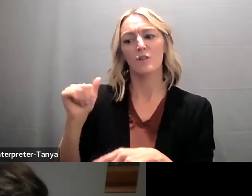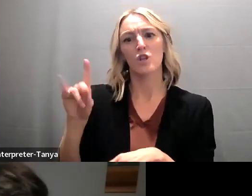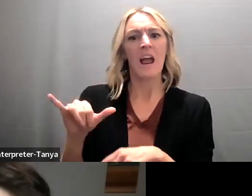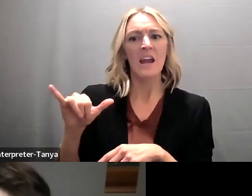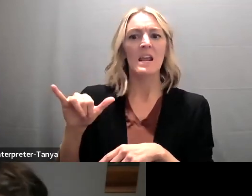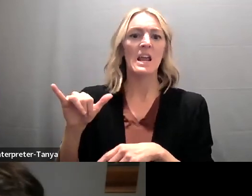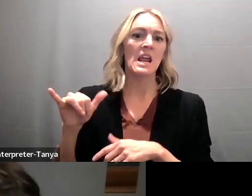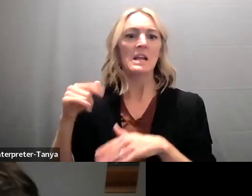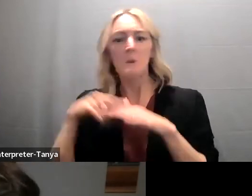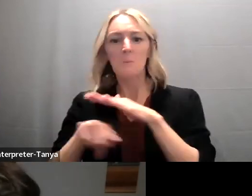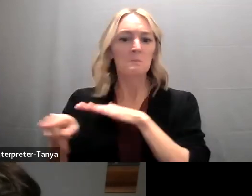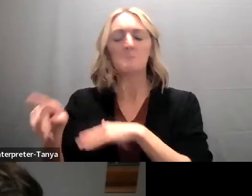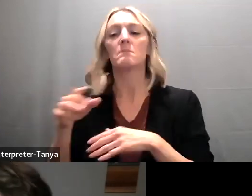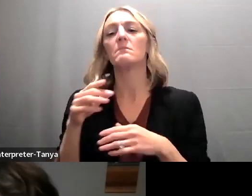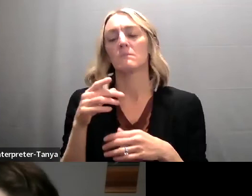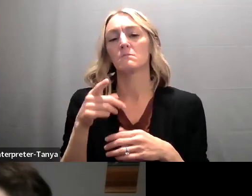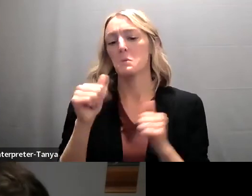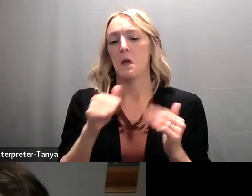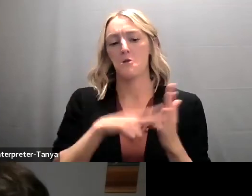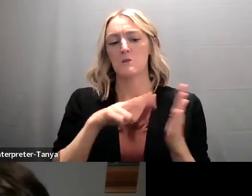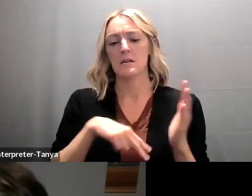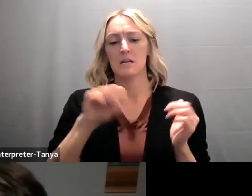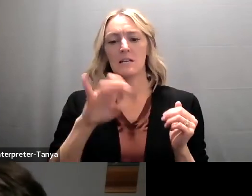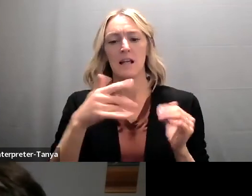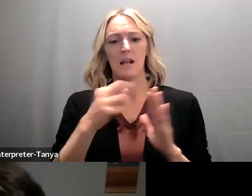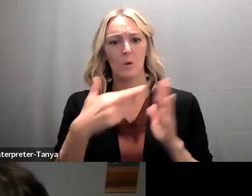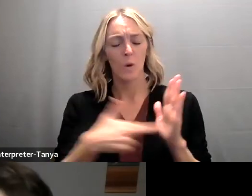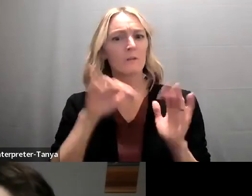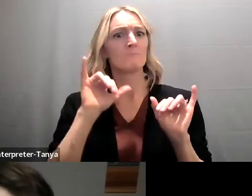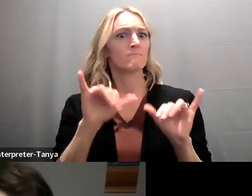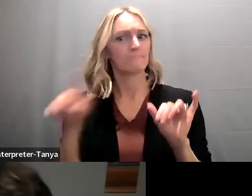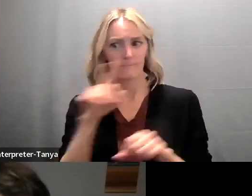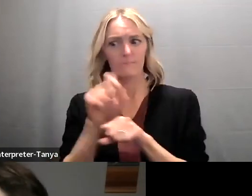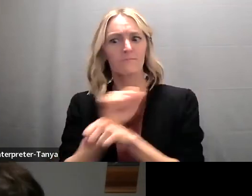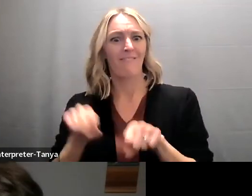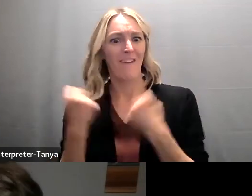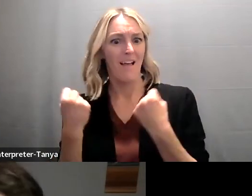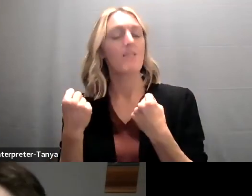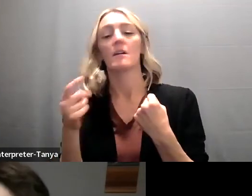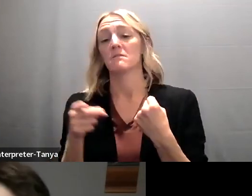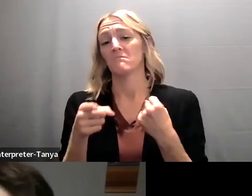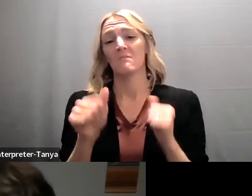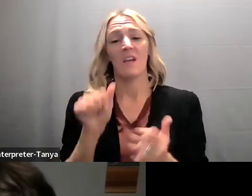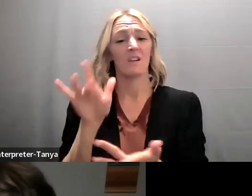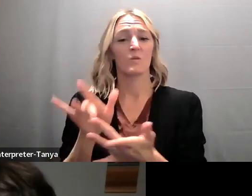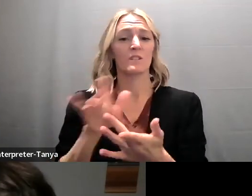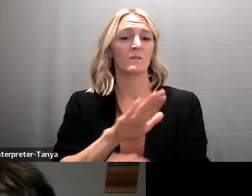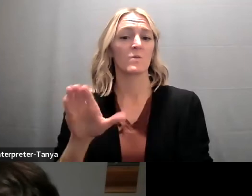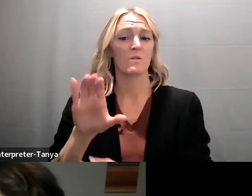settings rule you go read about settings rule, wow they are violating this, then I would say reach out to your center for independent living.